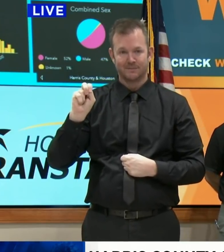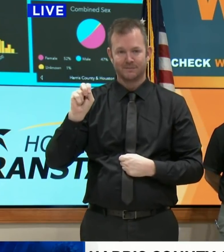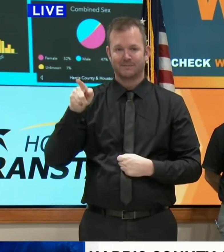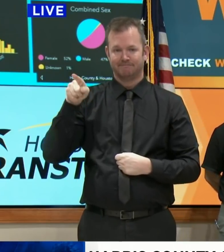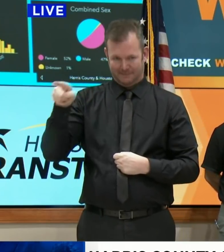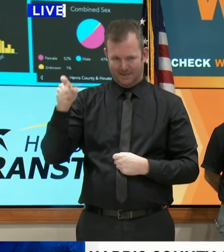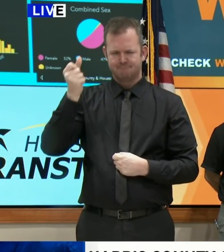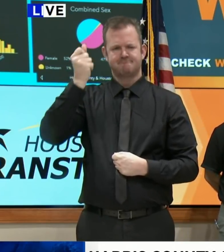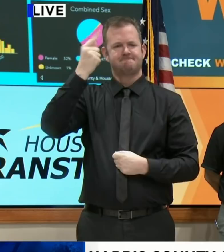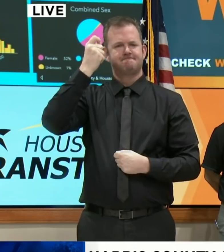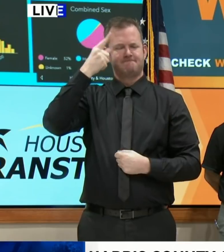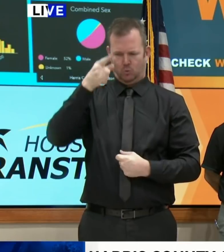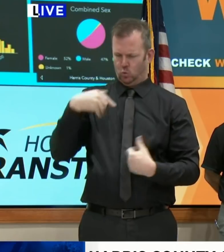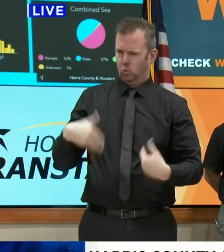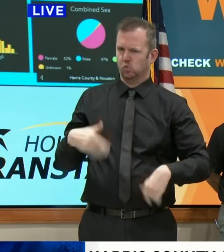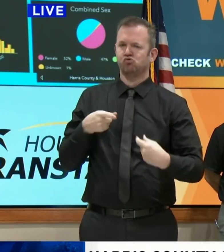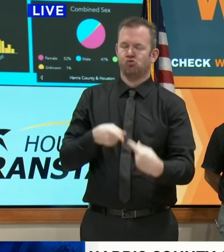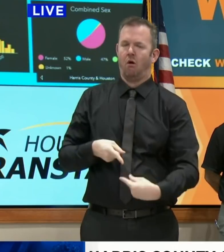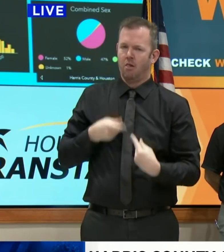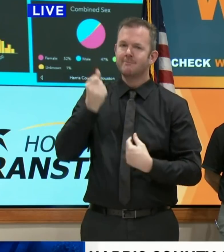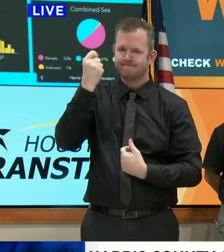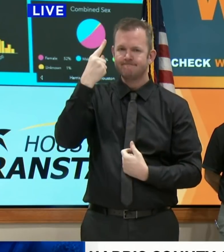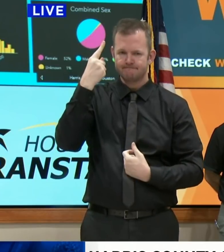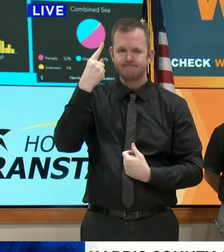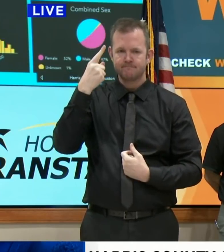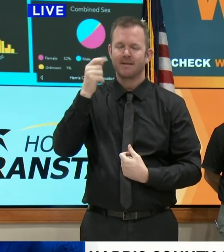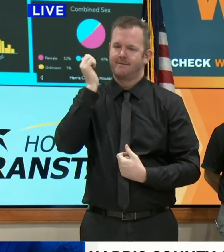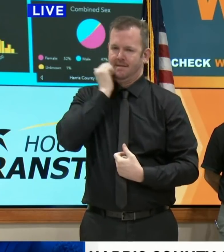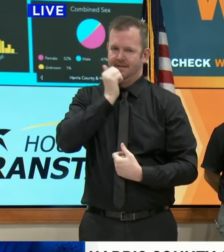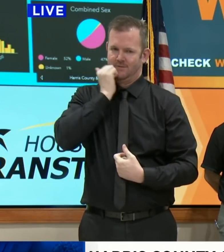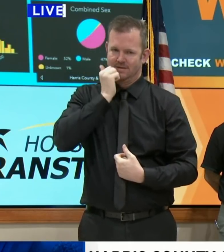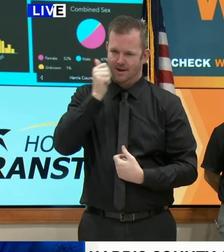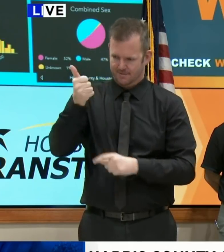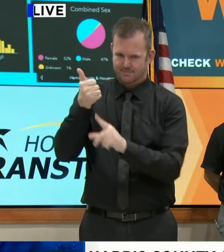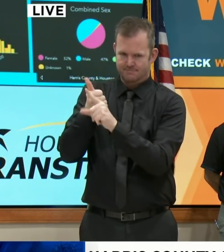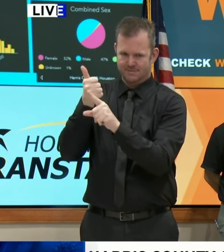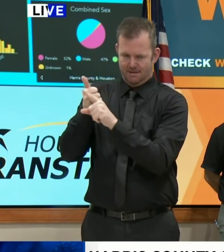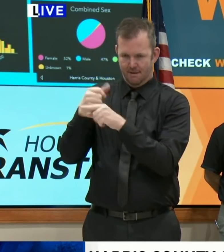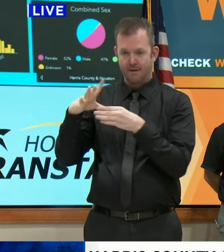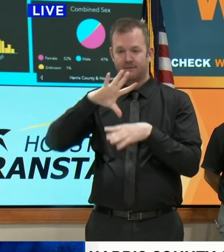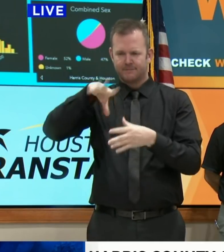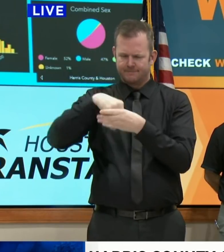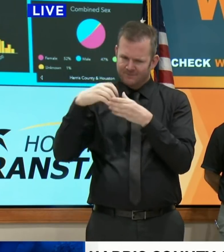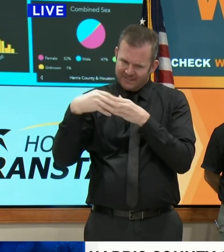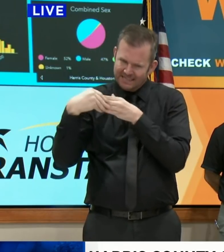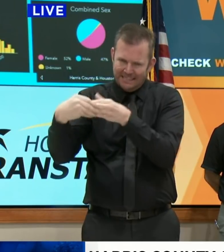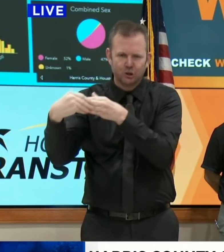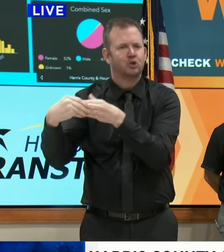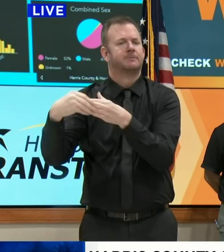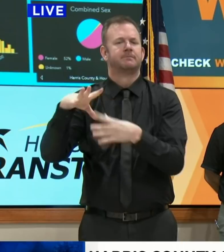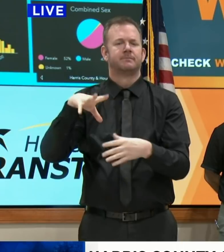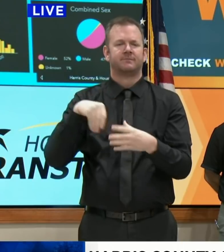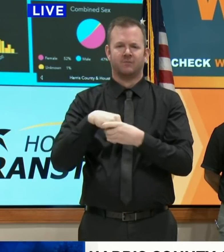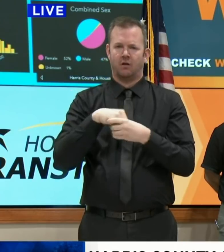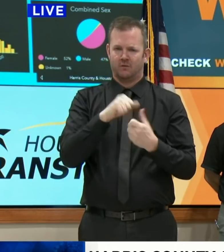elected sera prison in 2008. He represents the all the area He represents the all the area and knows the struggles that and knows the struggles that families in unincorporated